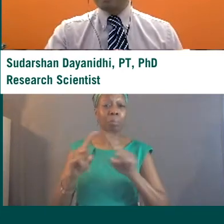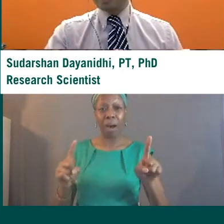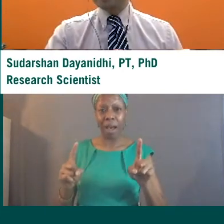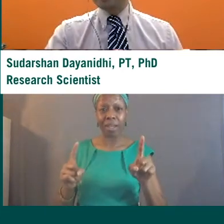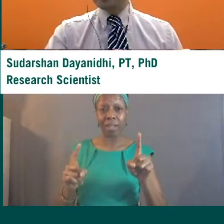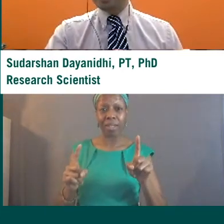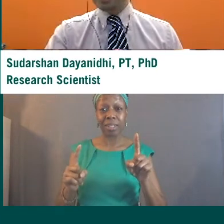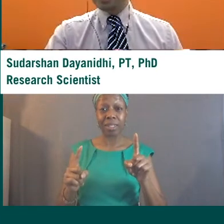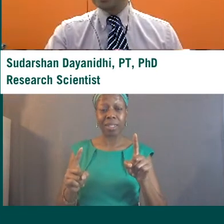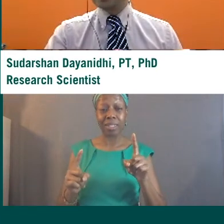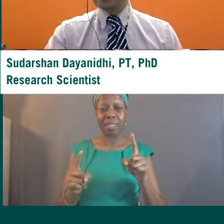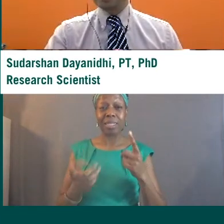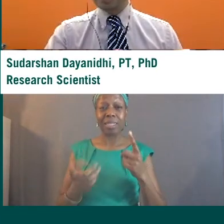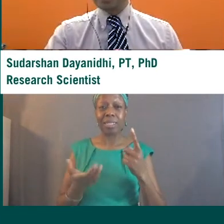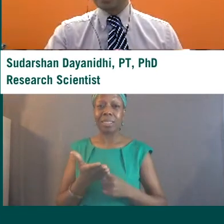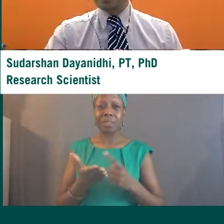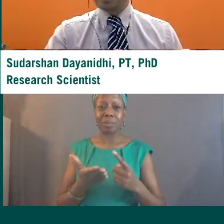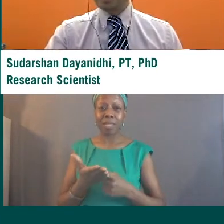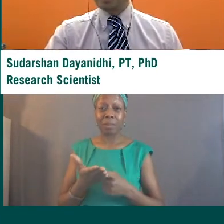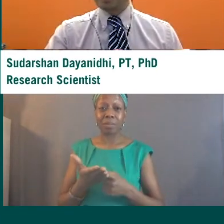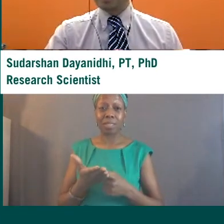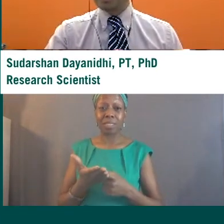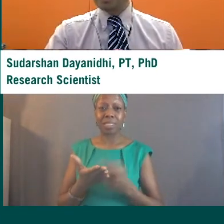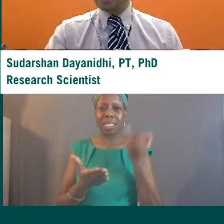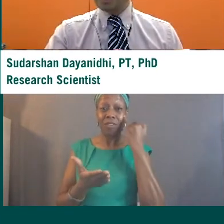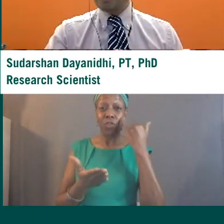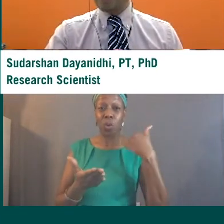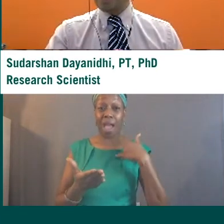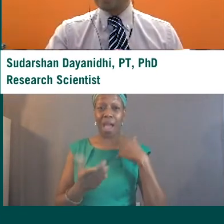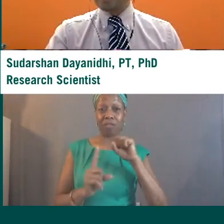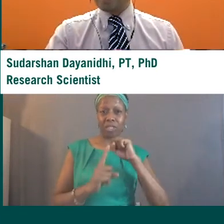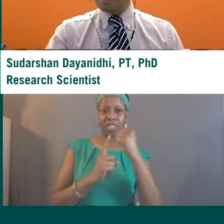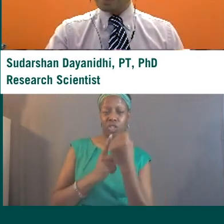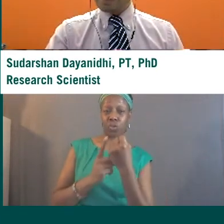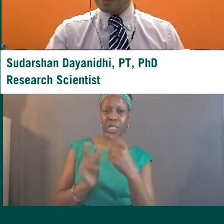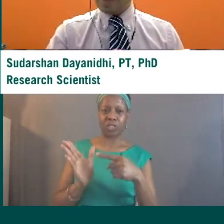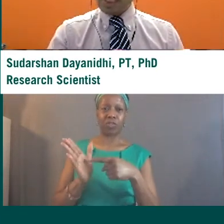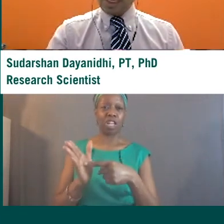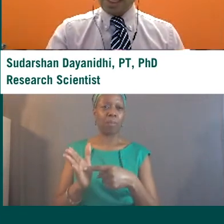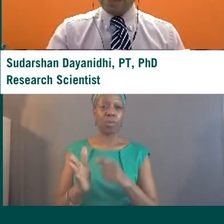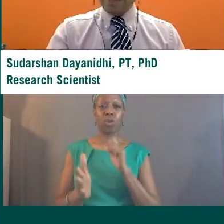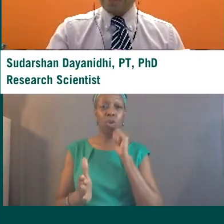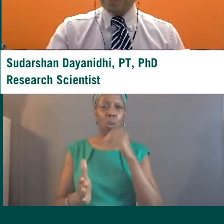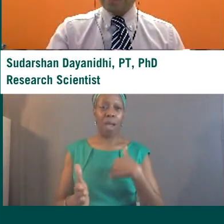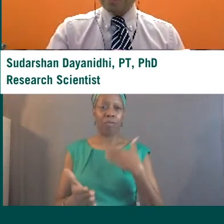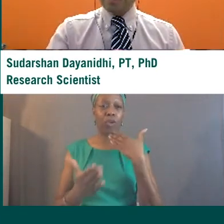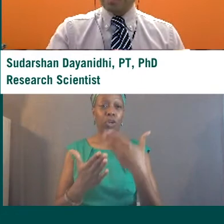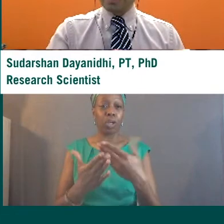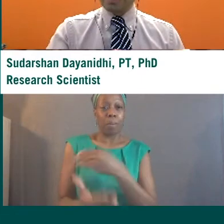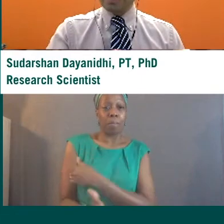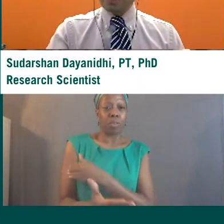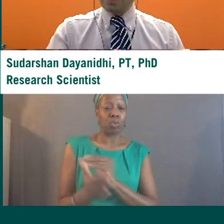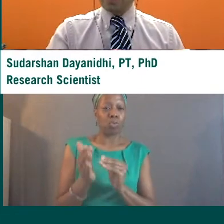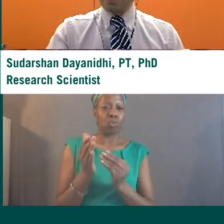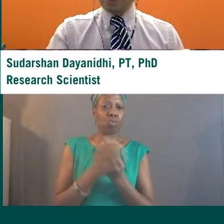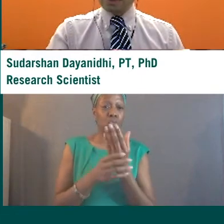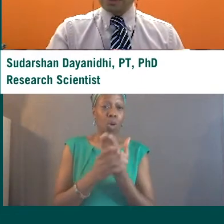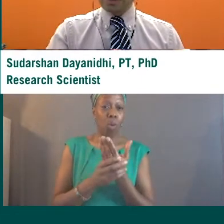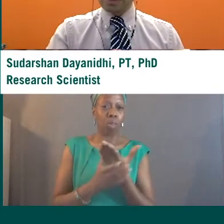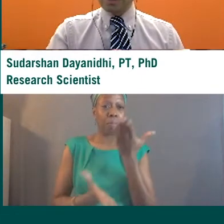Or thanks to these cells, which exists within our body. And when we talk about muscle,